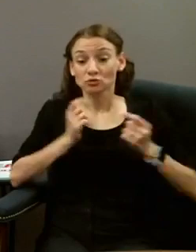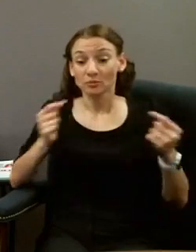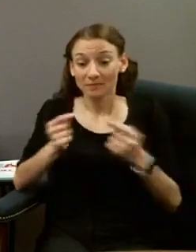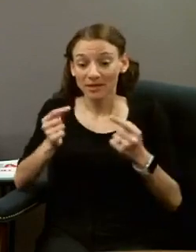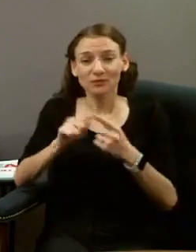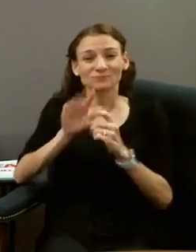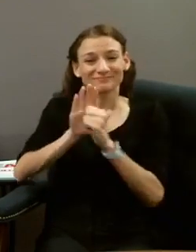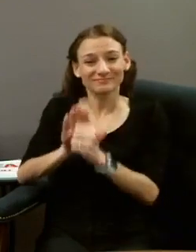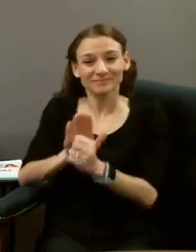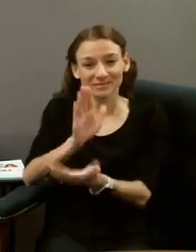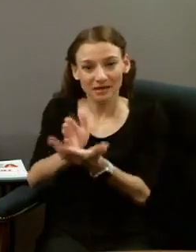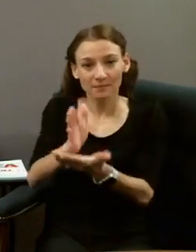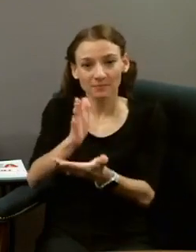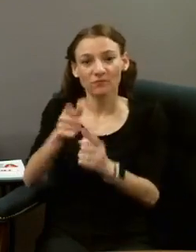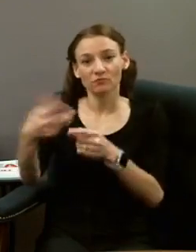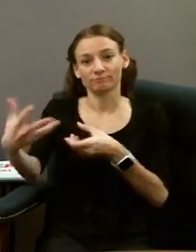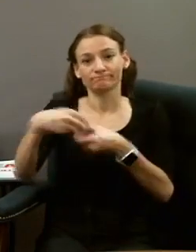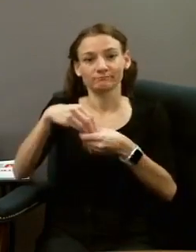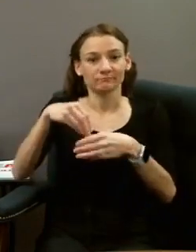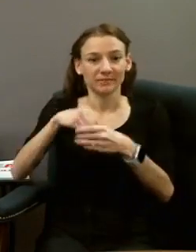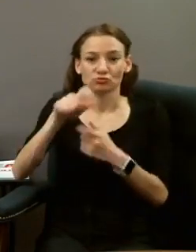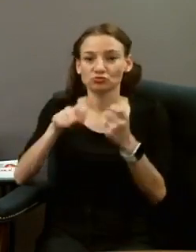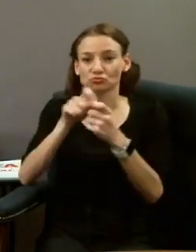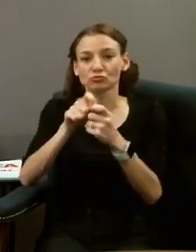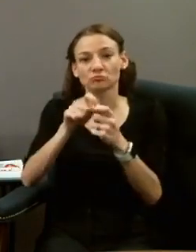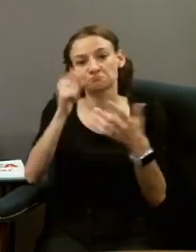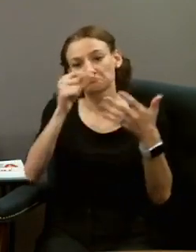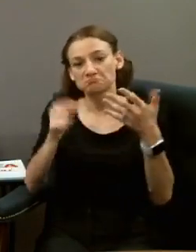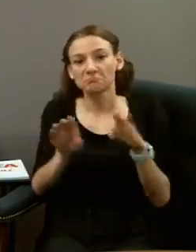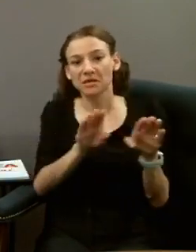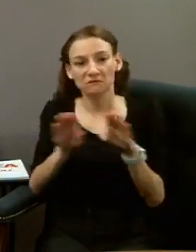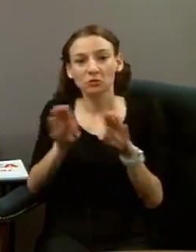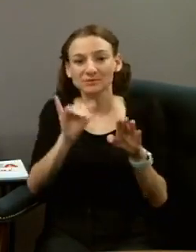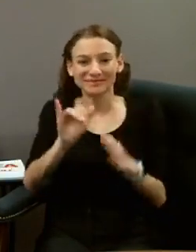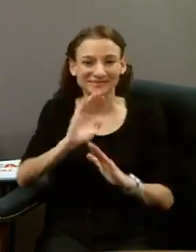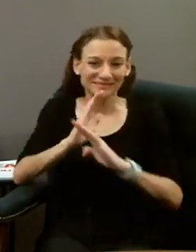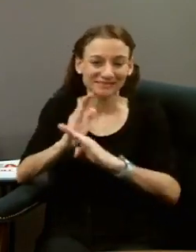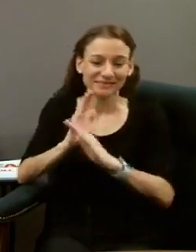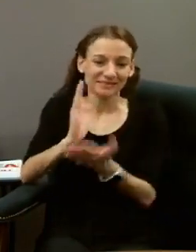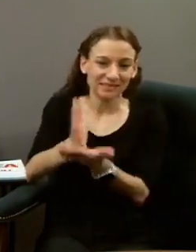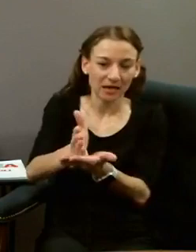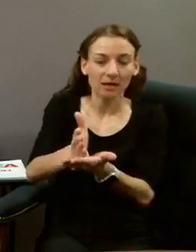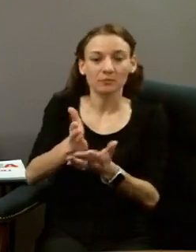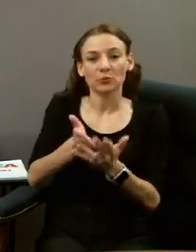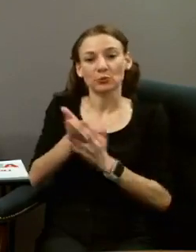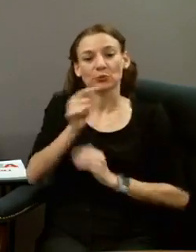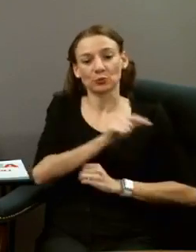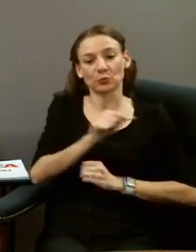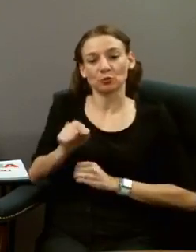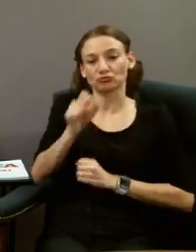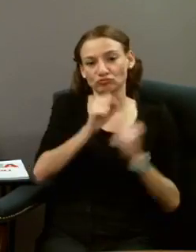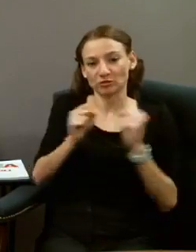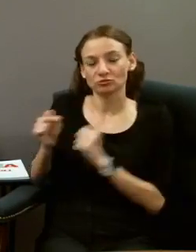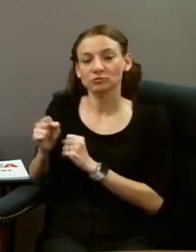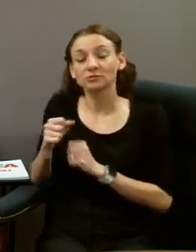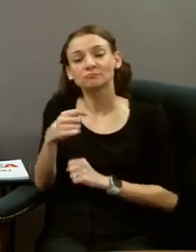from engaging in some sort of behavior. So generally speaking, we think of aversive techniques